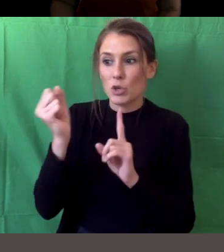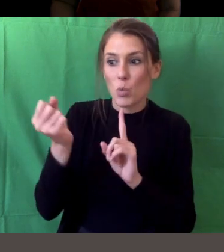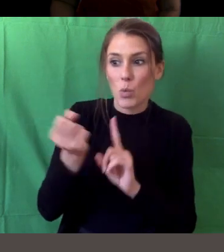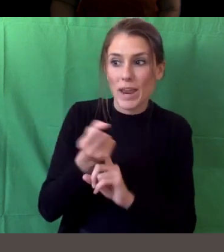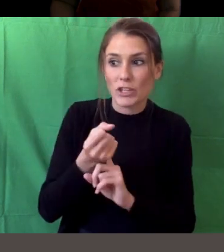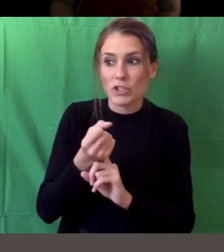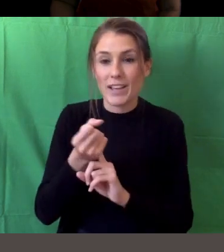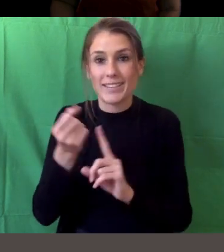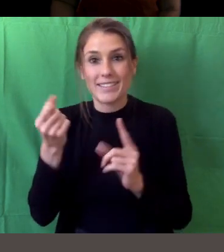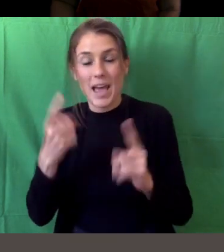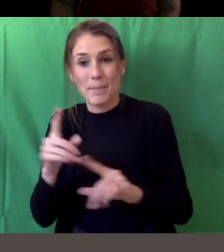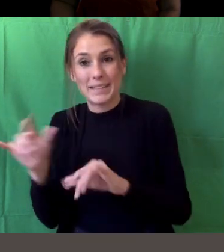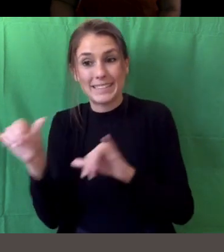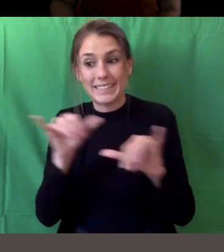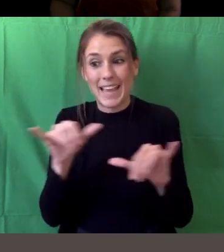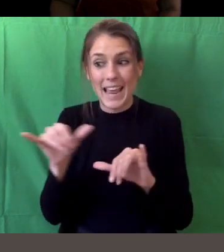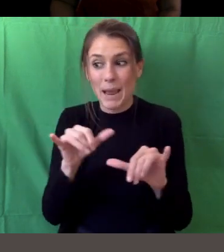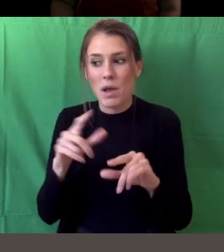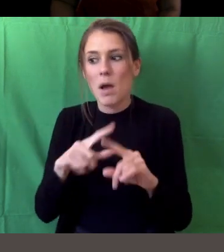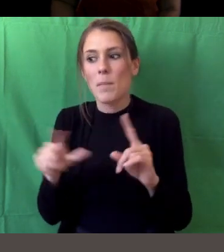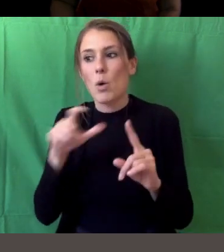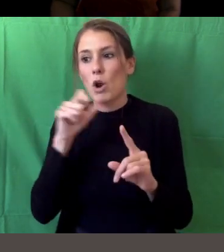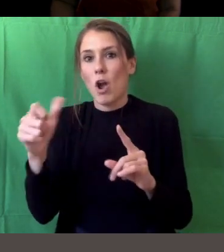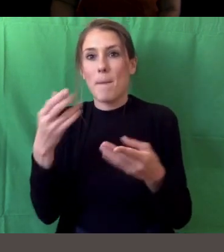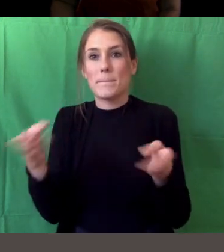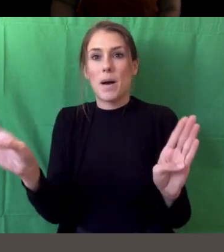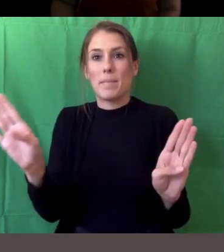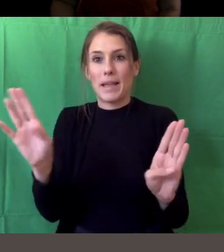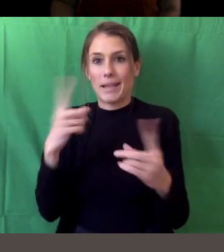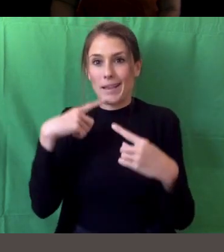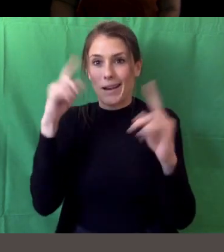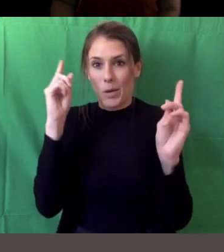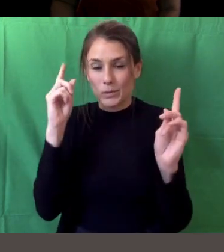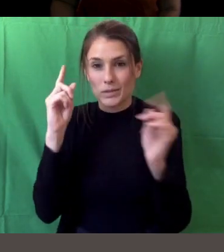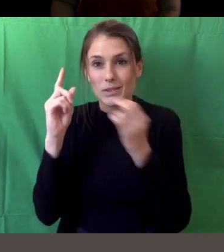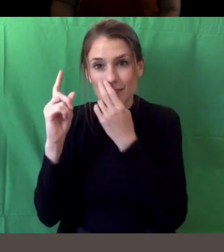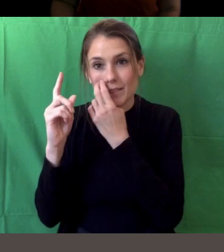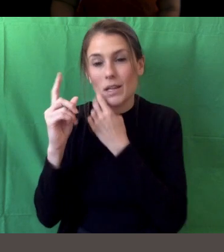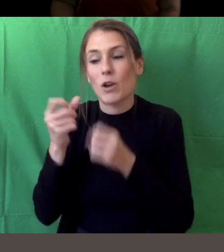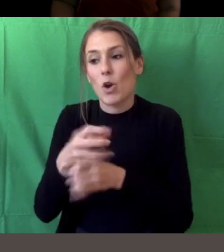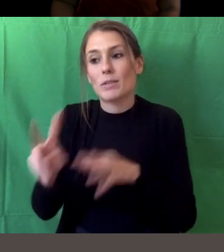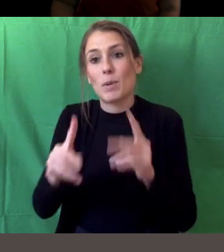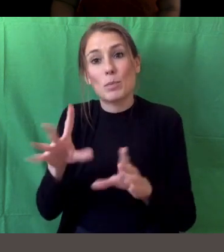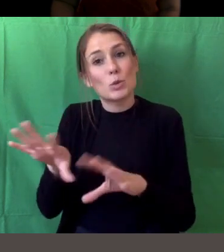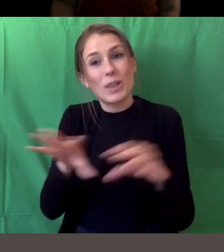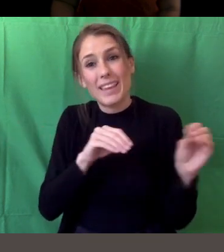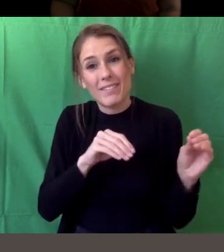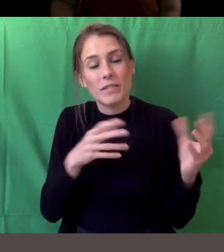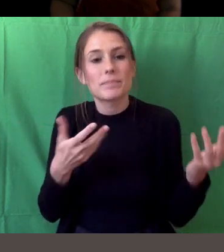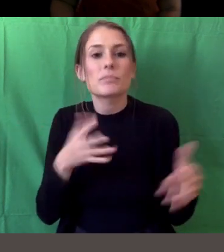that are not public and cause organizers or volunteers to leave.